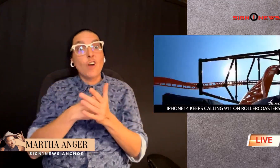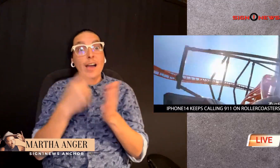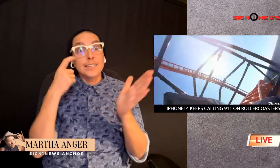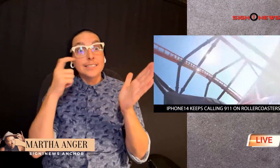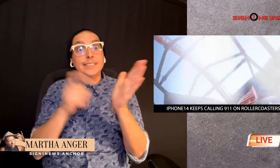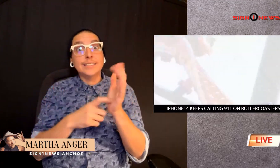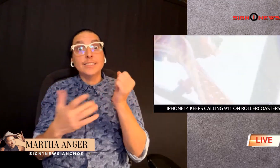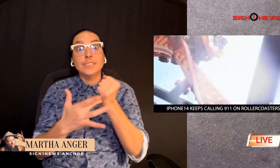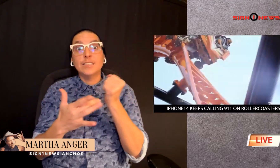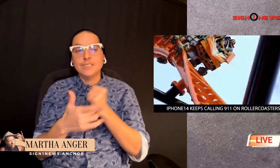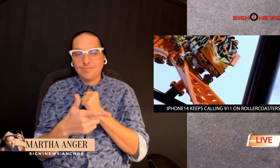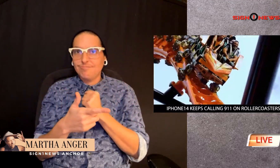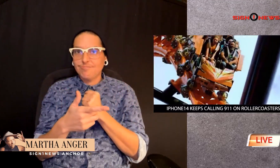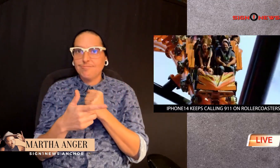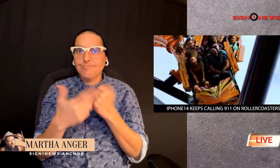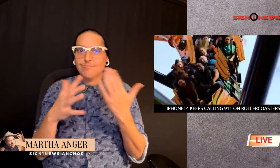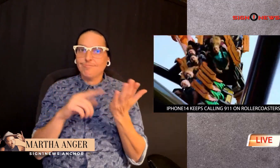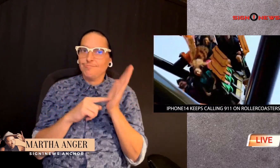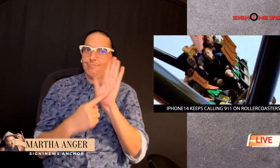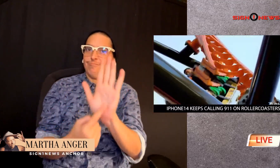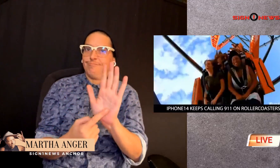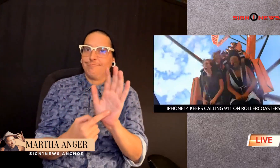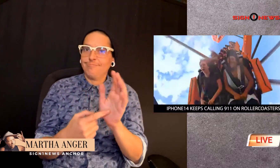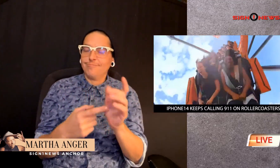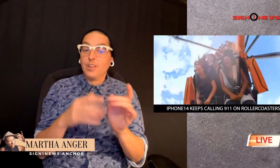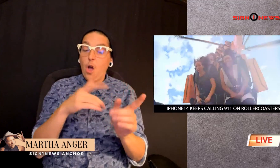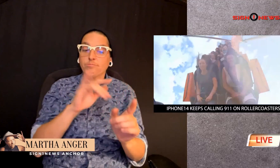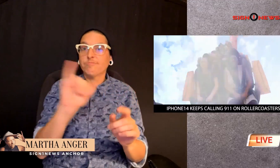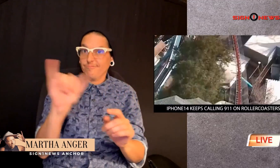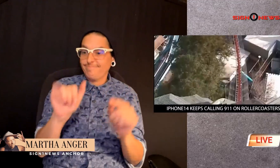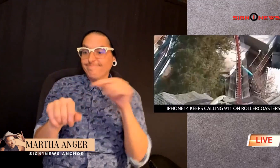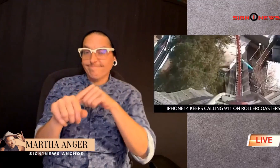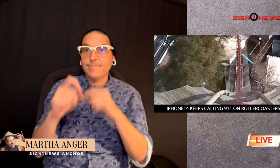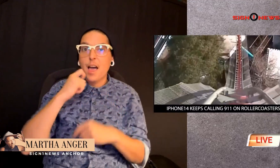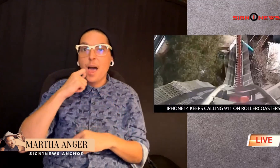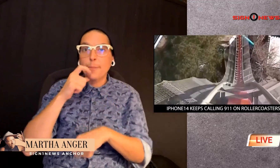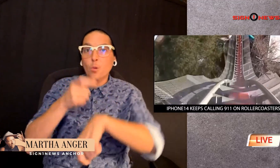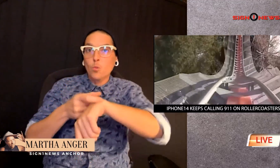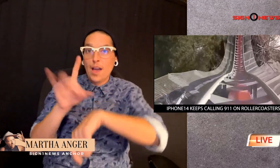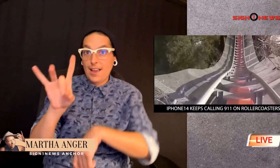The same crash detection technology is also featured on the Apple watch 8.